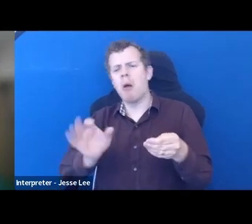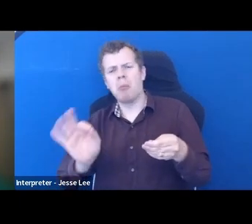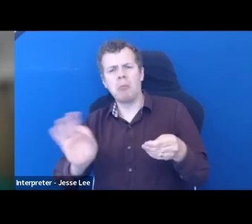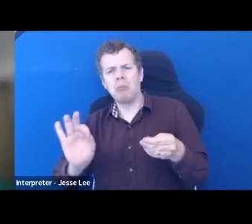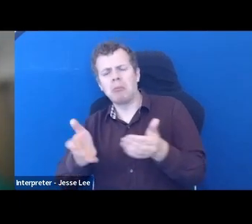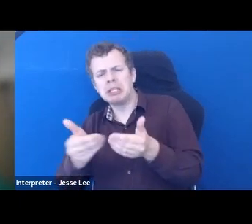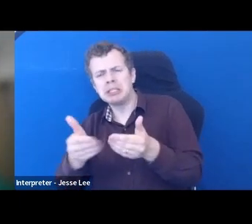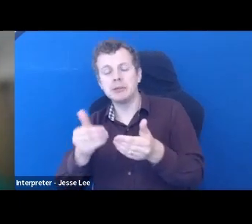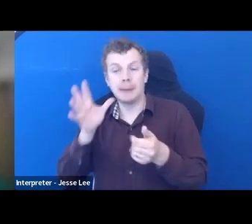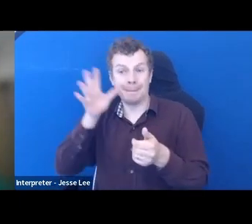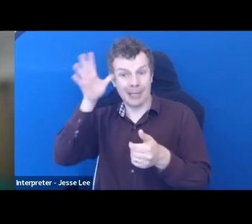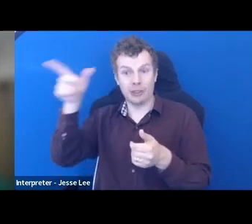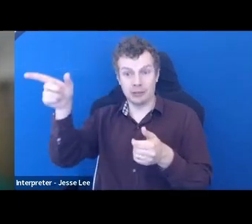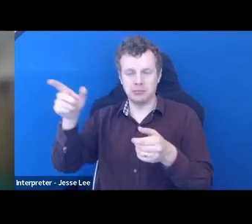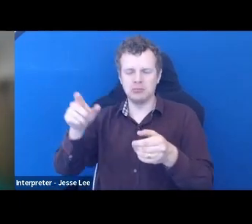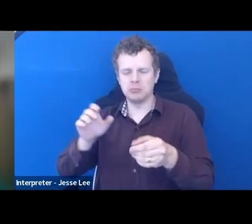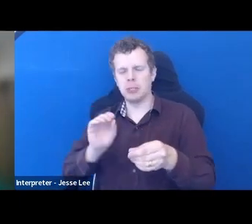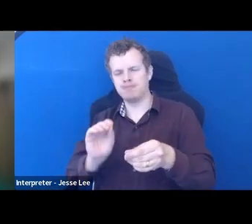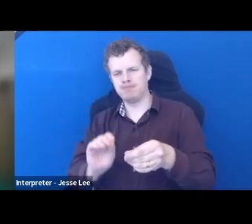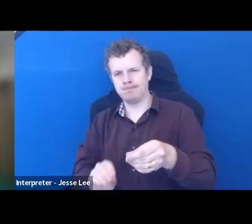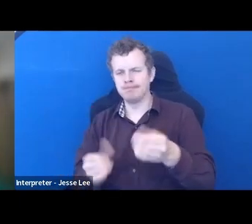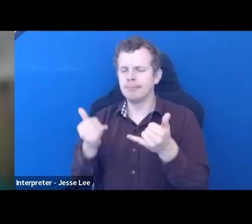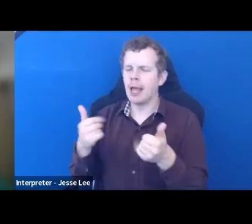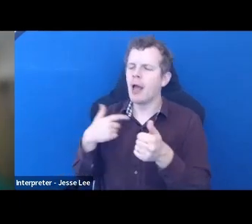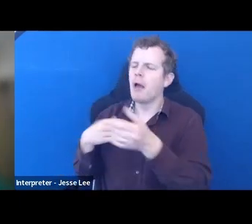I can take a look at the overall measure that I've given them.